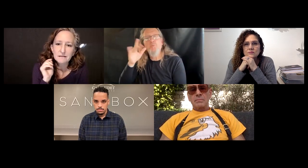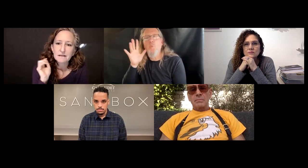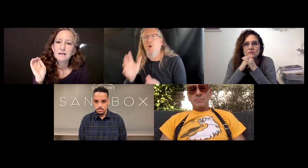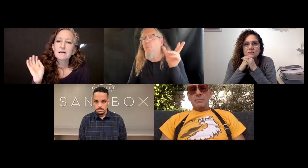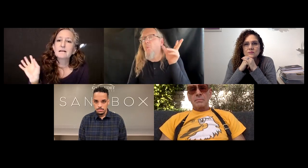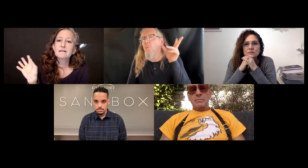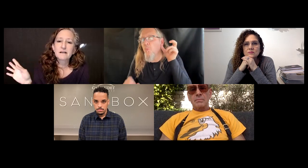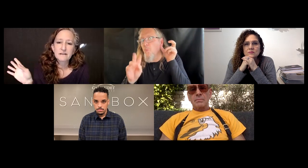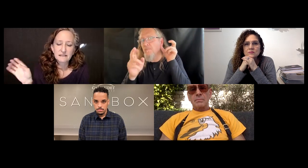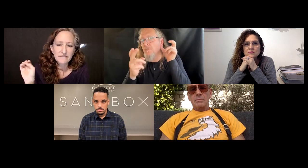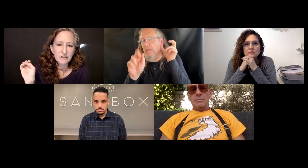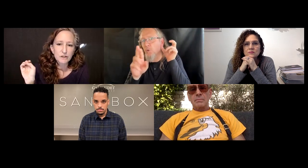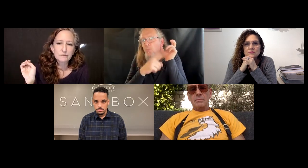"They're in the living room. They don't know what you're doing."